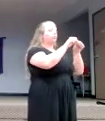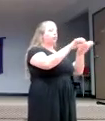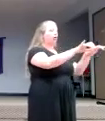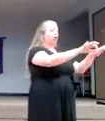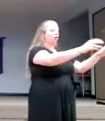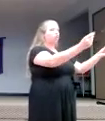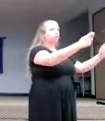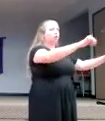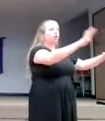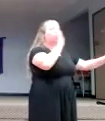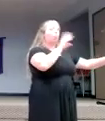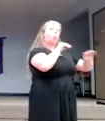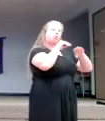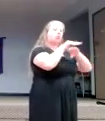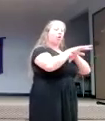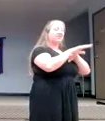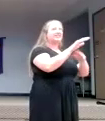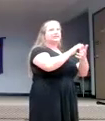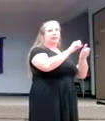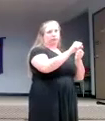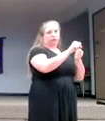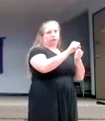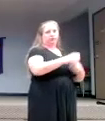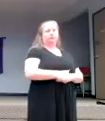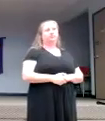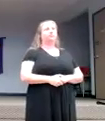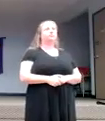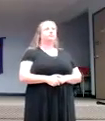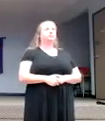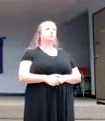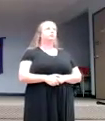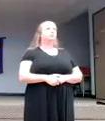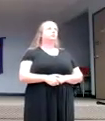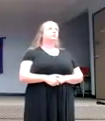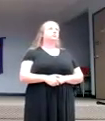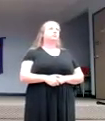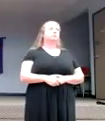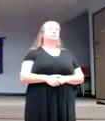which could cause that damage. Excellent. Continuing